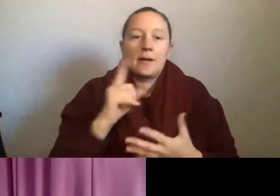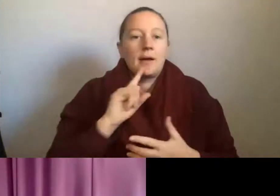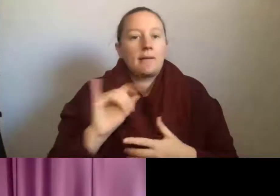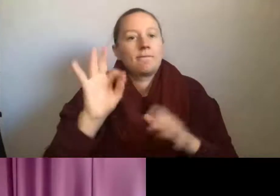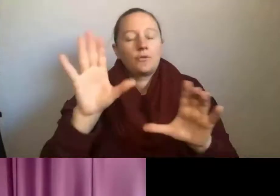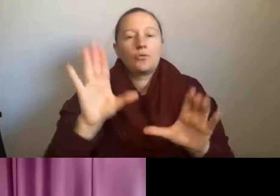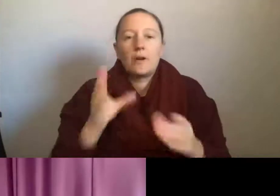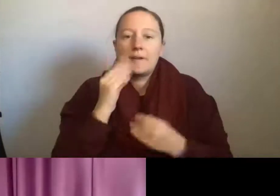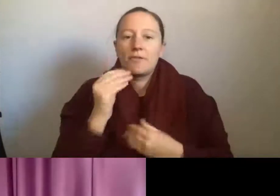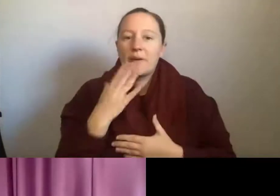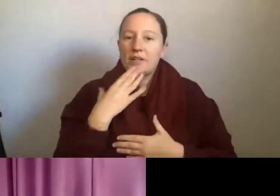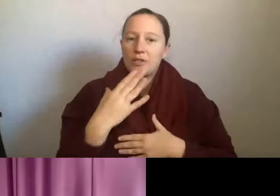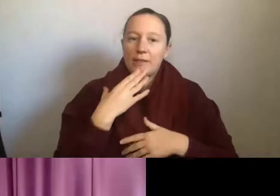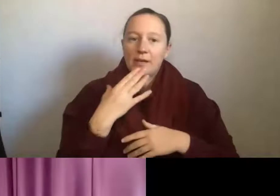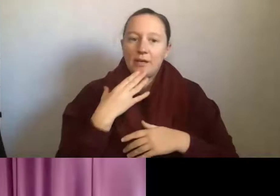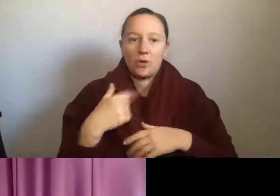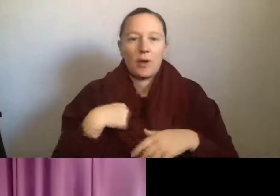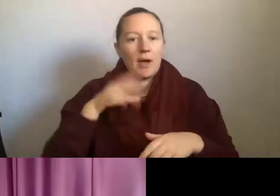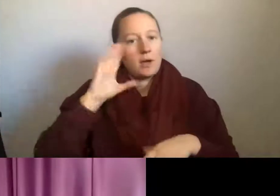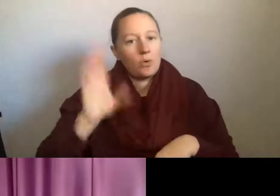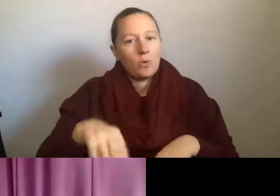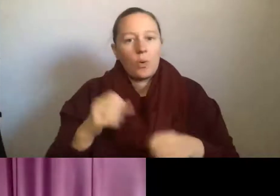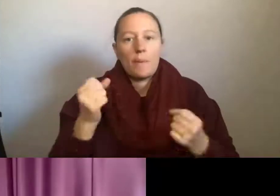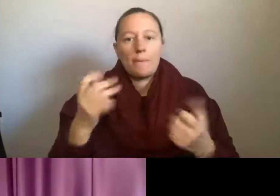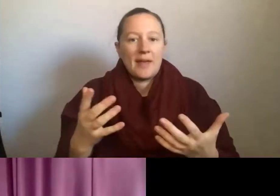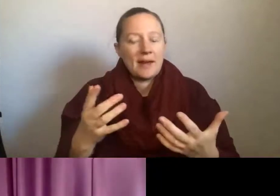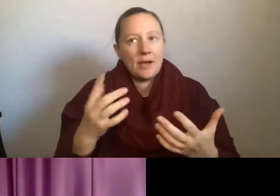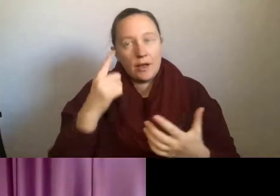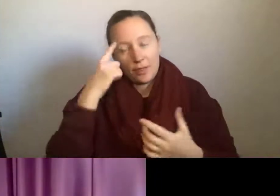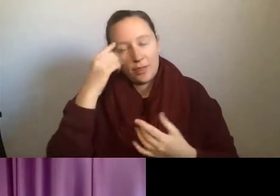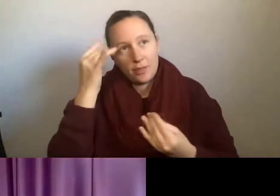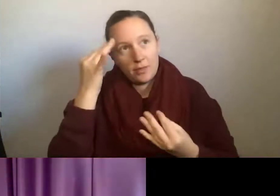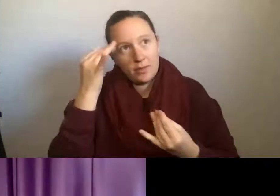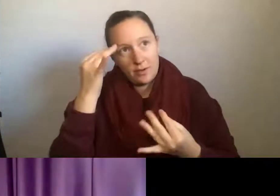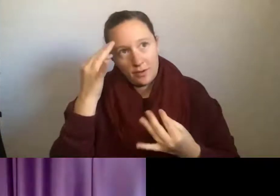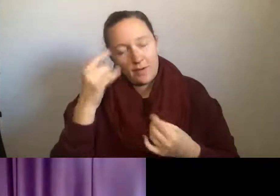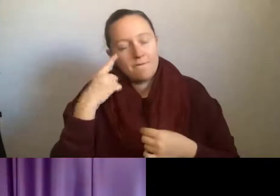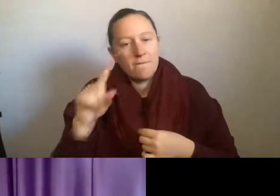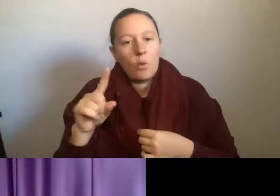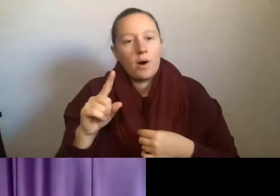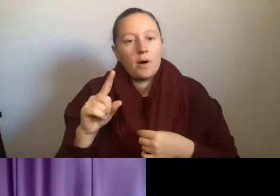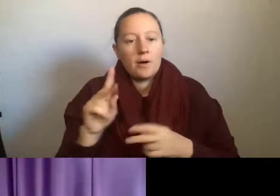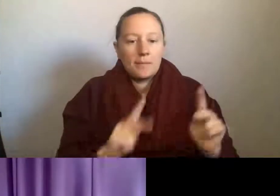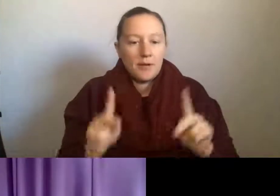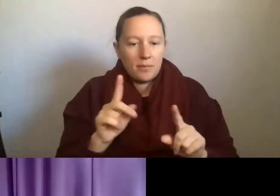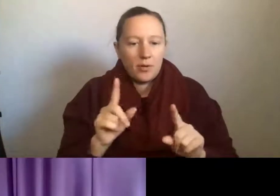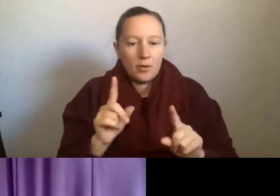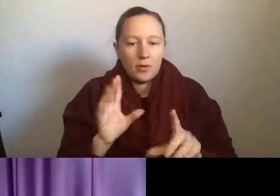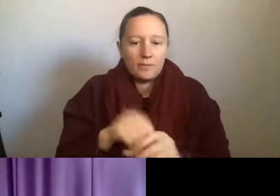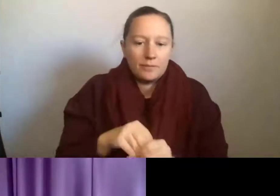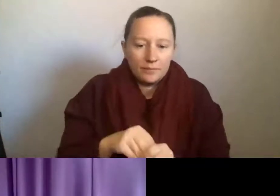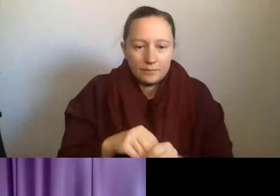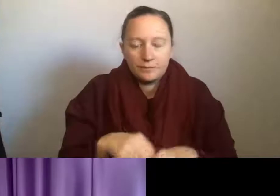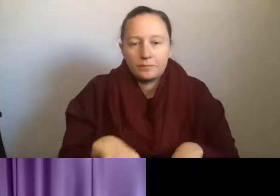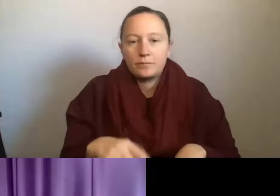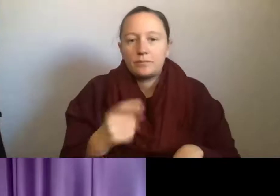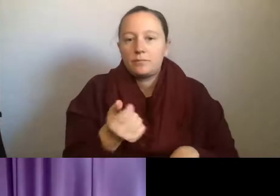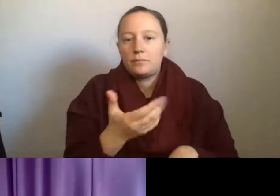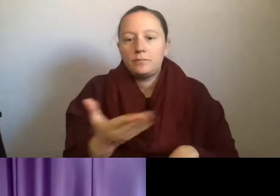Thank you. I know there's a lot of food for thought for our participants. A couple things that came up during your session,